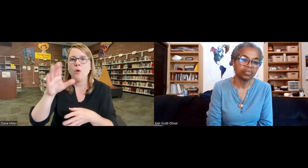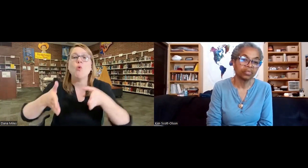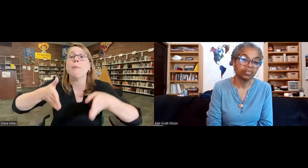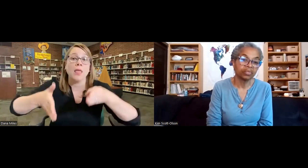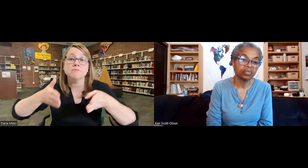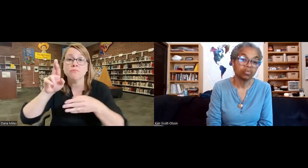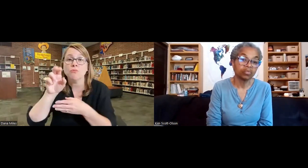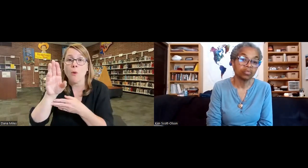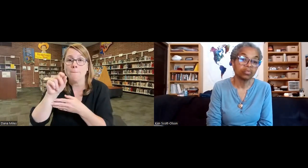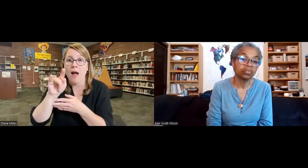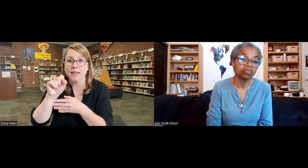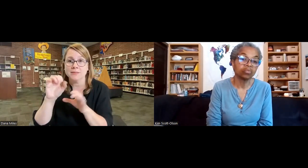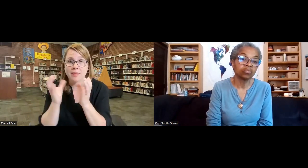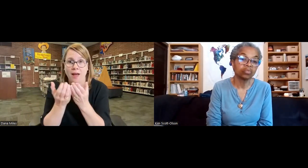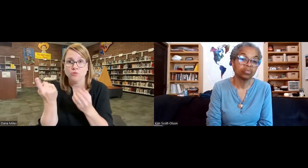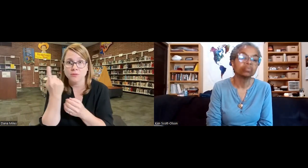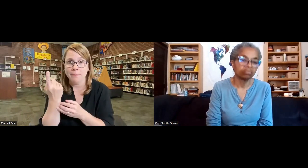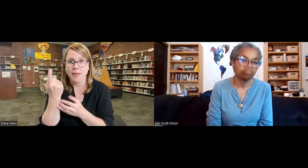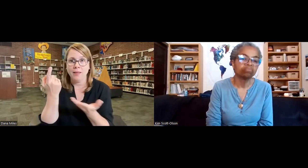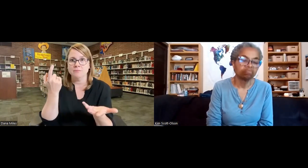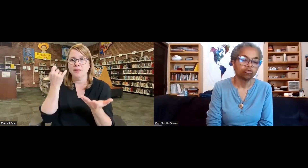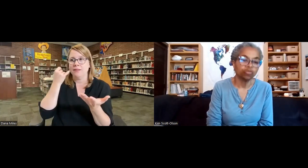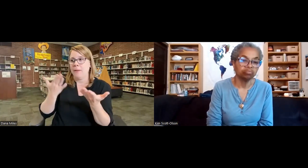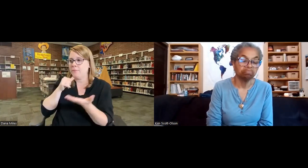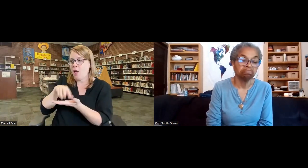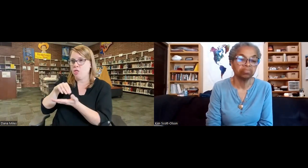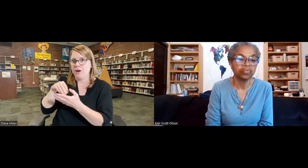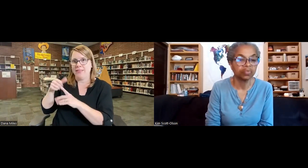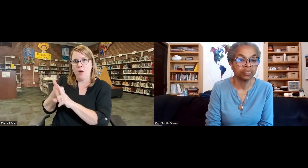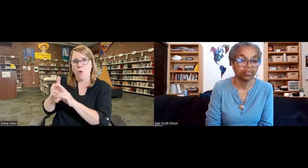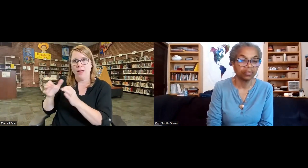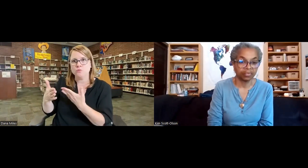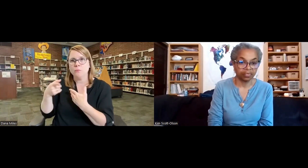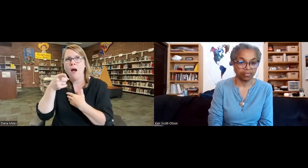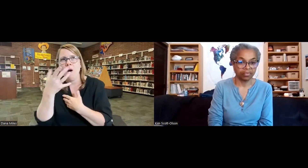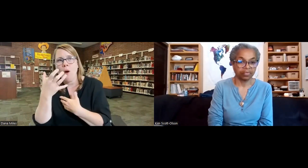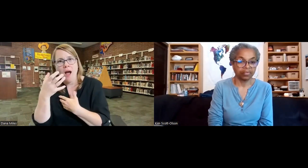robotics class or something. If they’re not learning that in their own classroom,